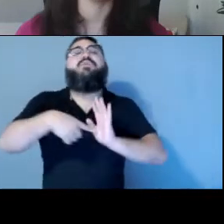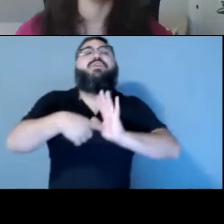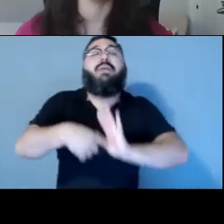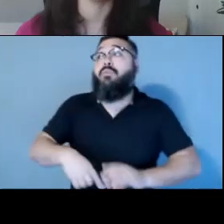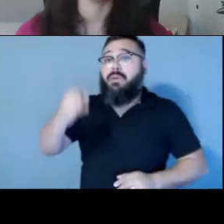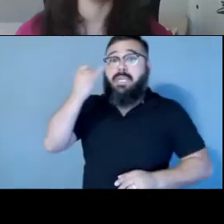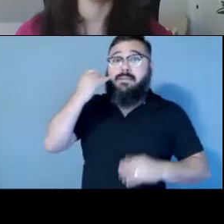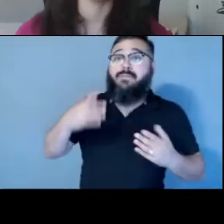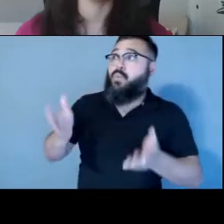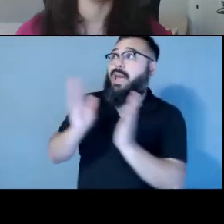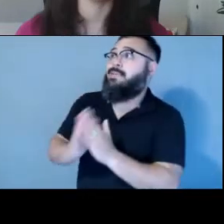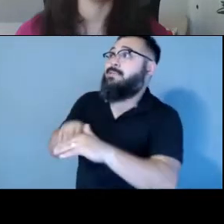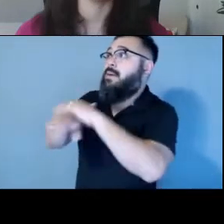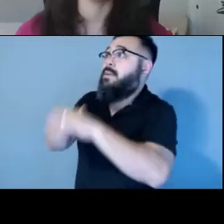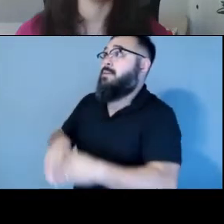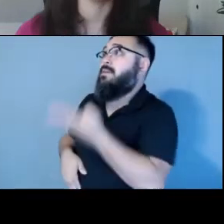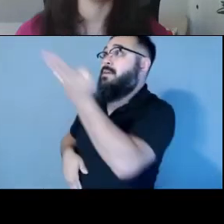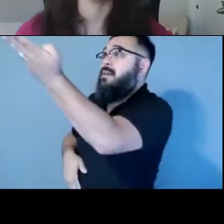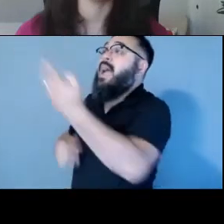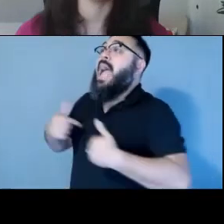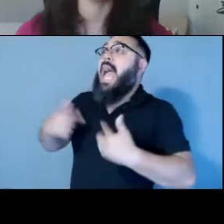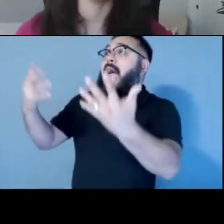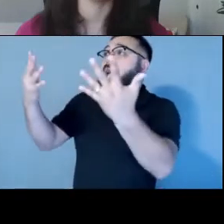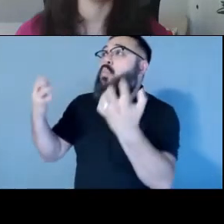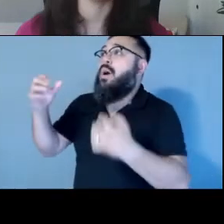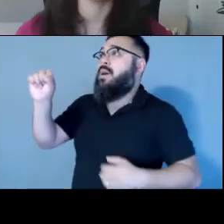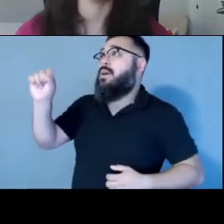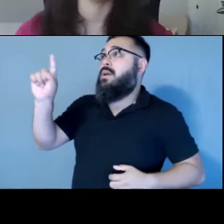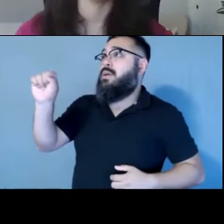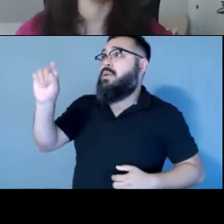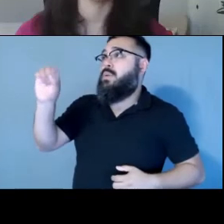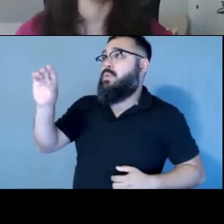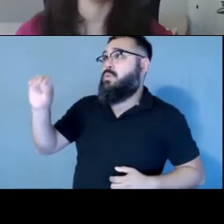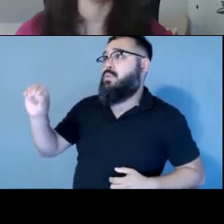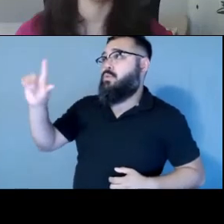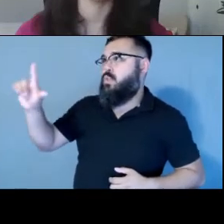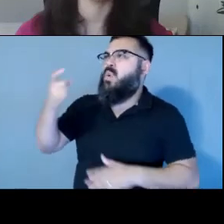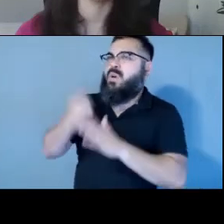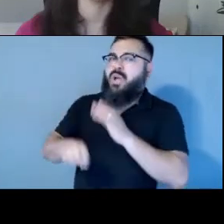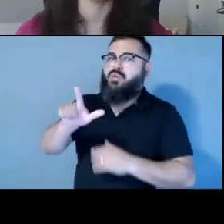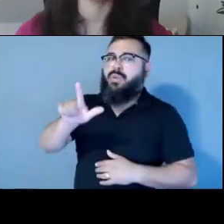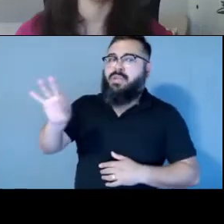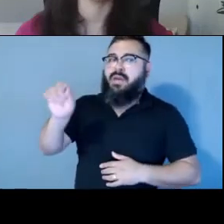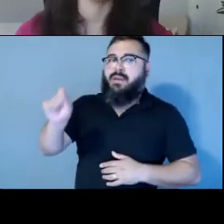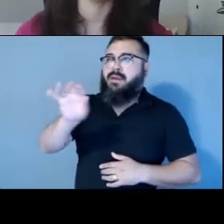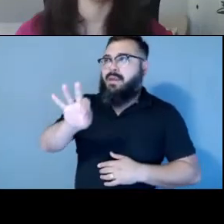like you want a stool that's 29.99 on Amazon that you know is gonna really help you